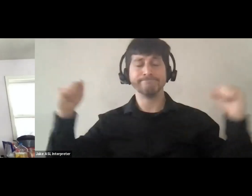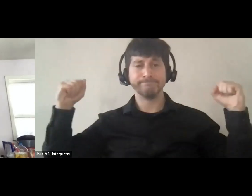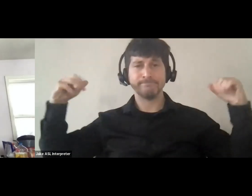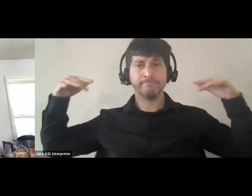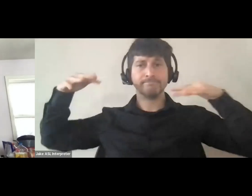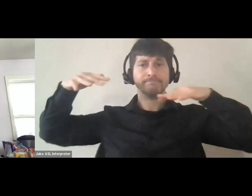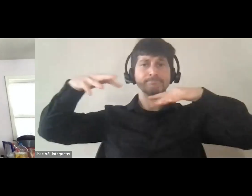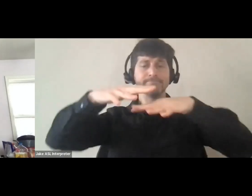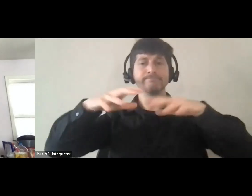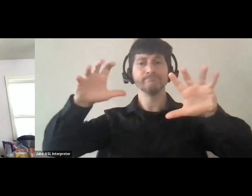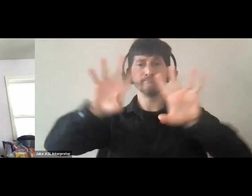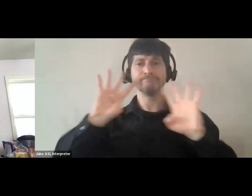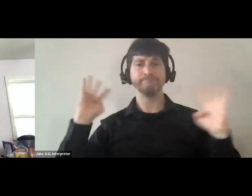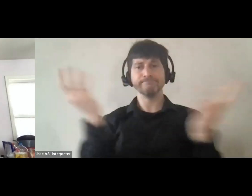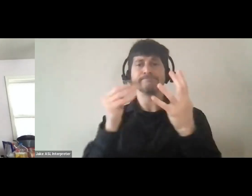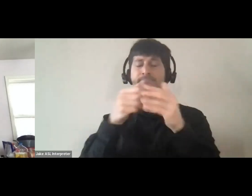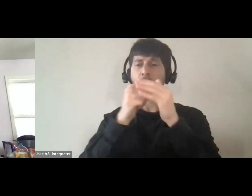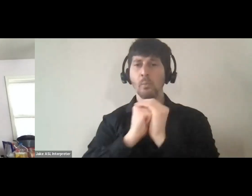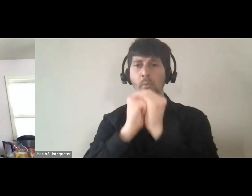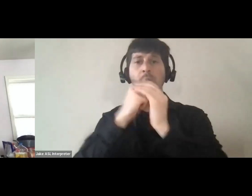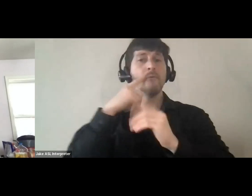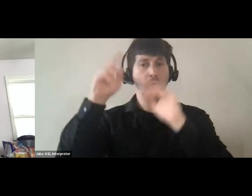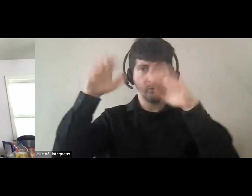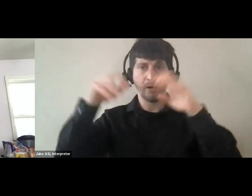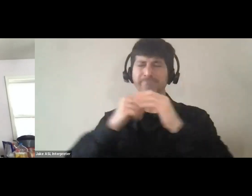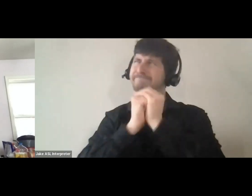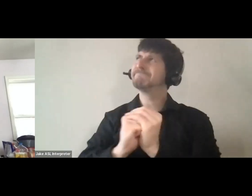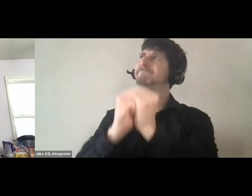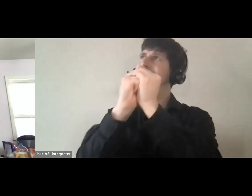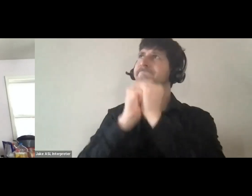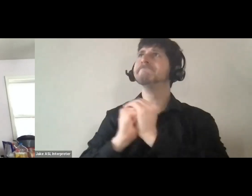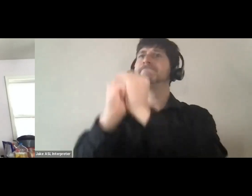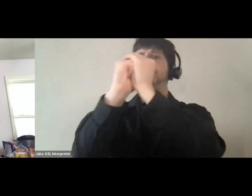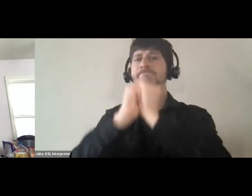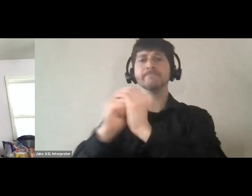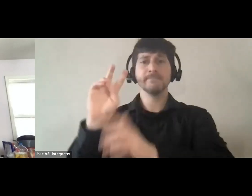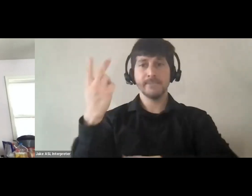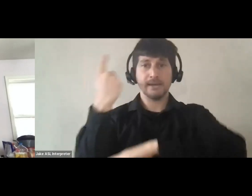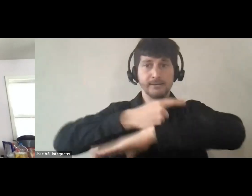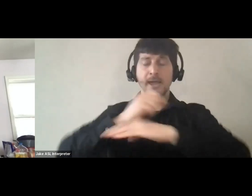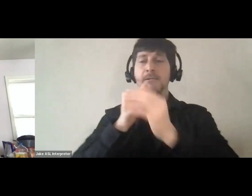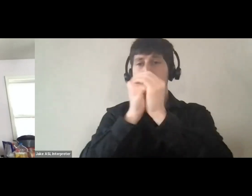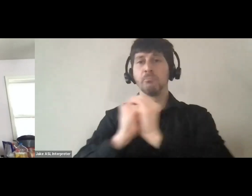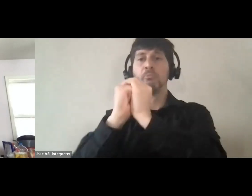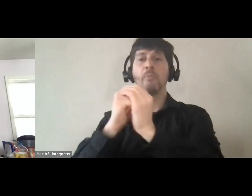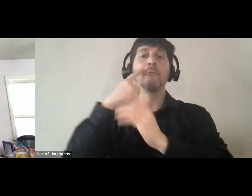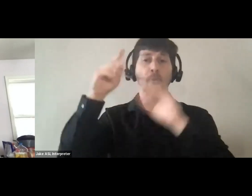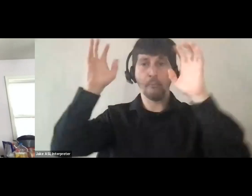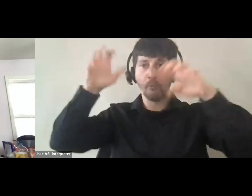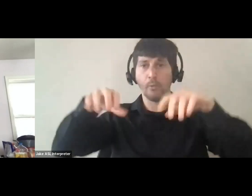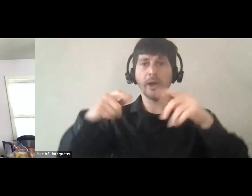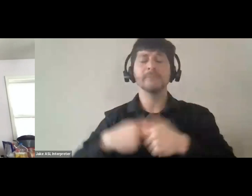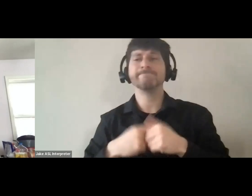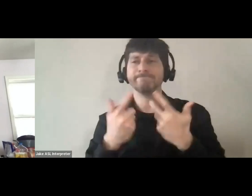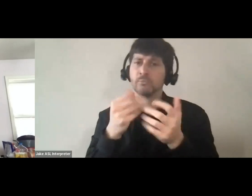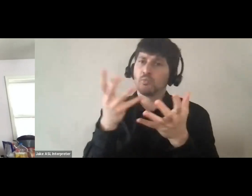Be one of my favorite stories to tell about the planning ahead is the story of this town waiting for rain after a terrible drought and the town decided to have like a gathering to pray for rain.